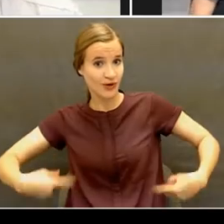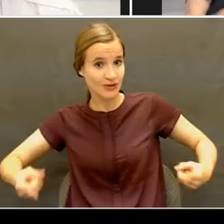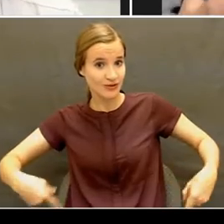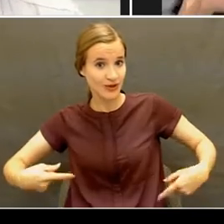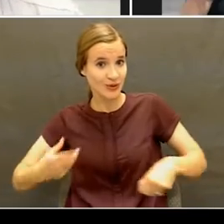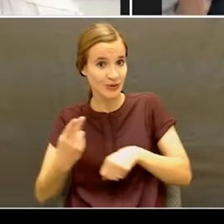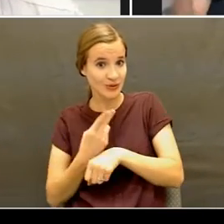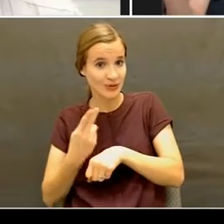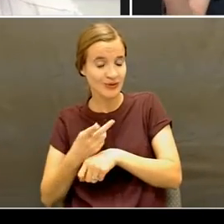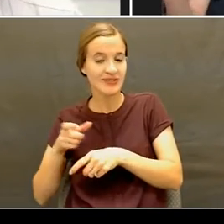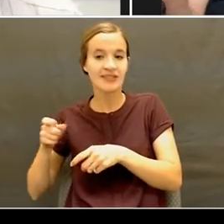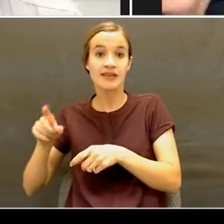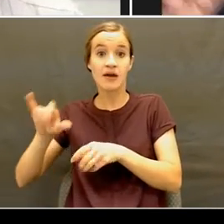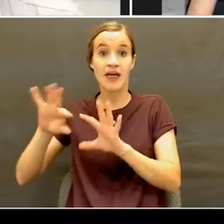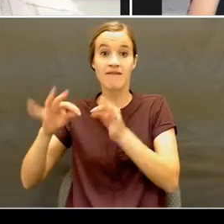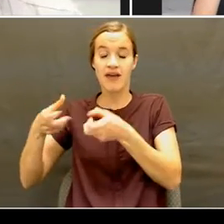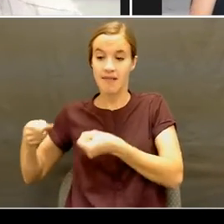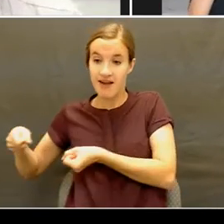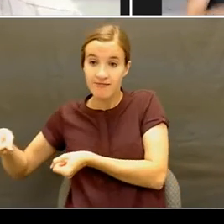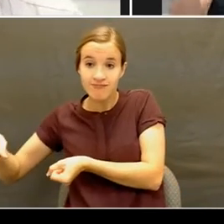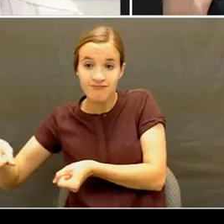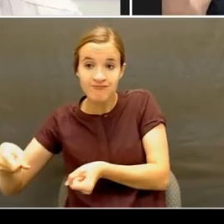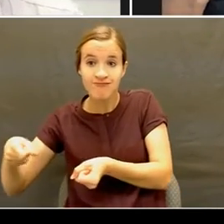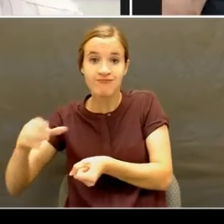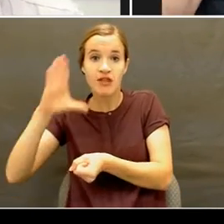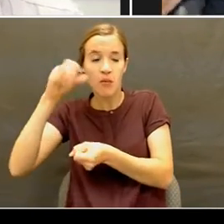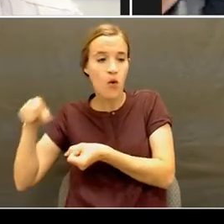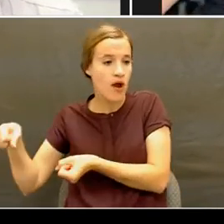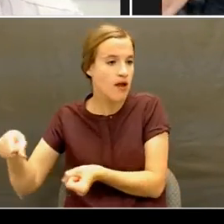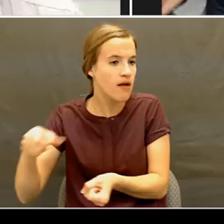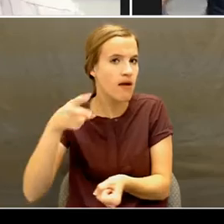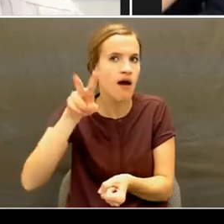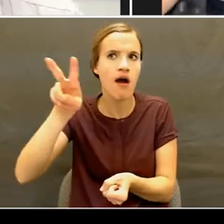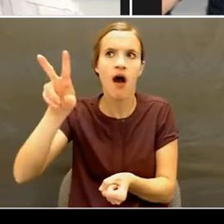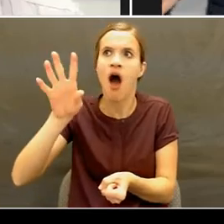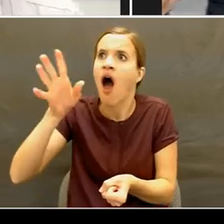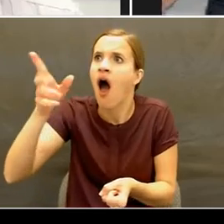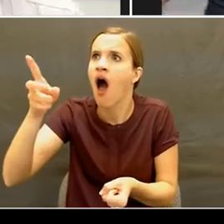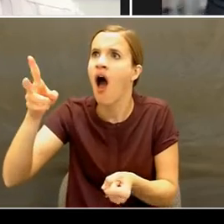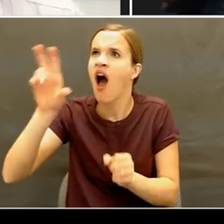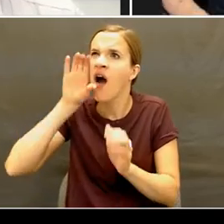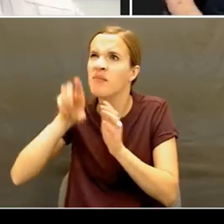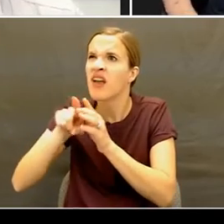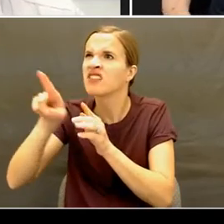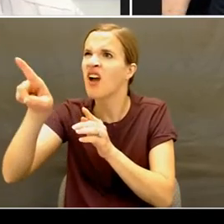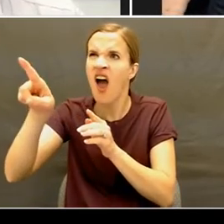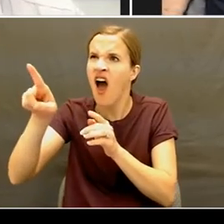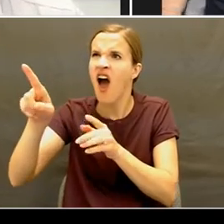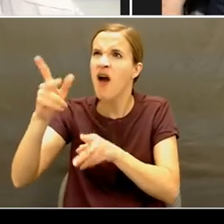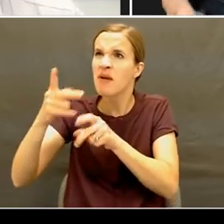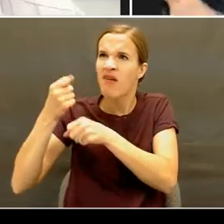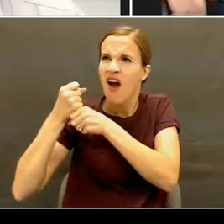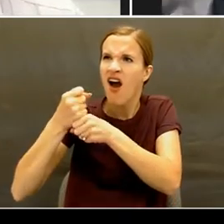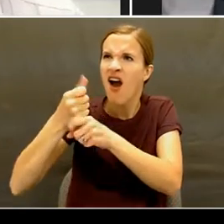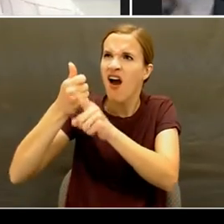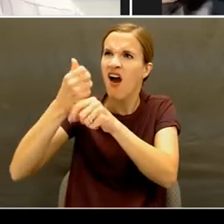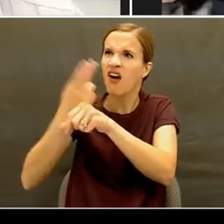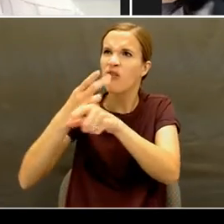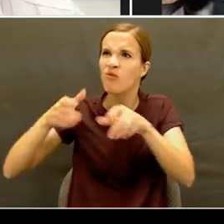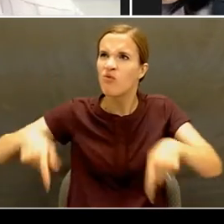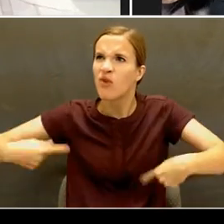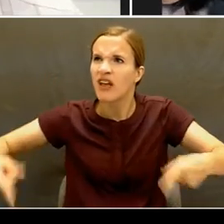chair you know and they go by it, and the kid was just amazed, I mean it was so, he was so he was